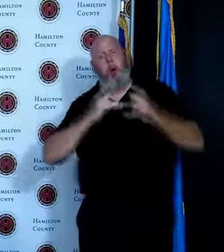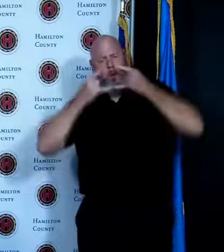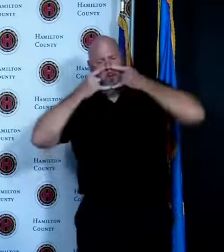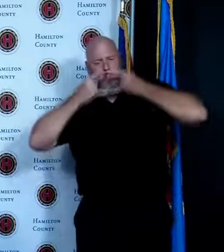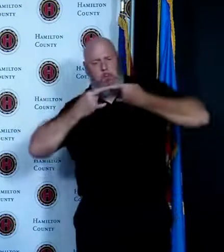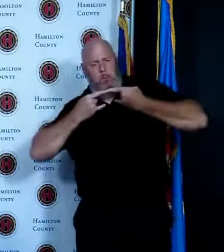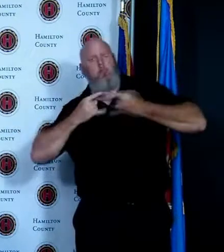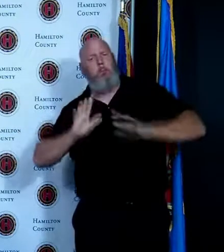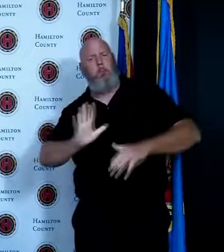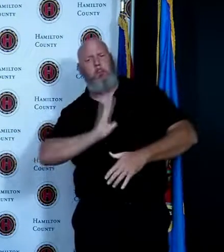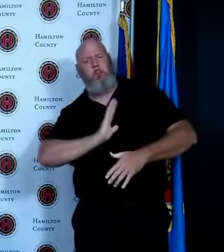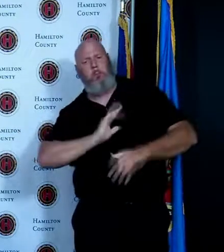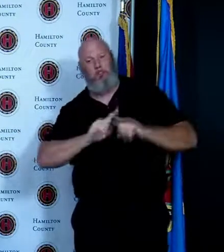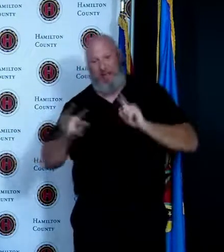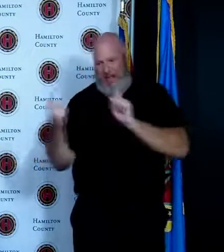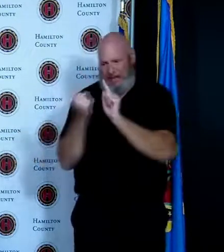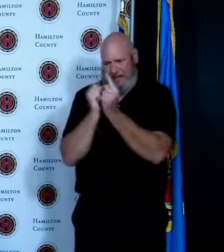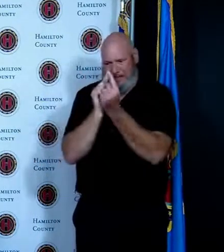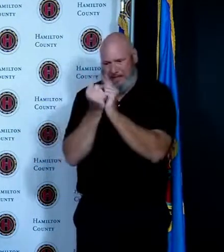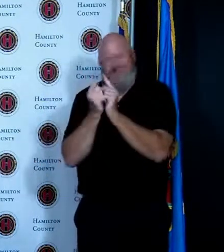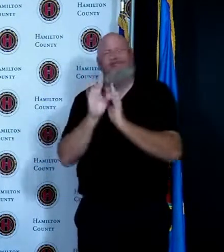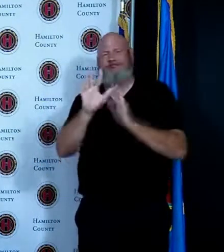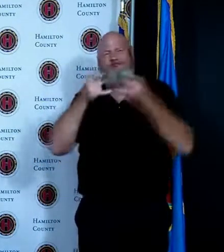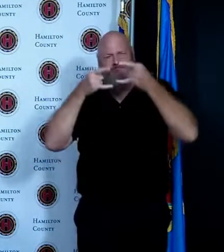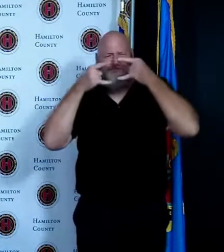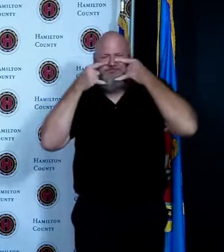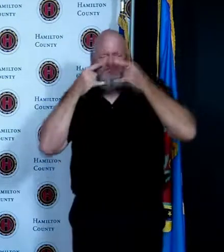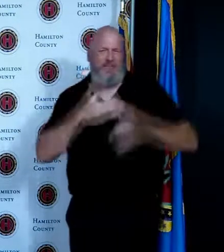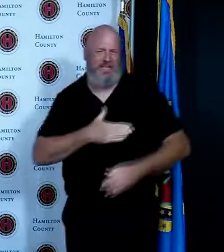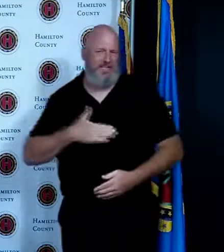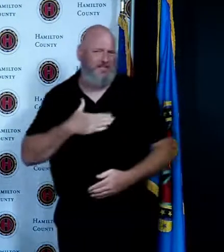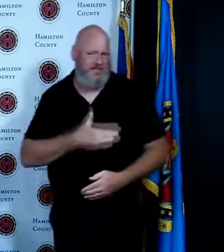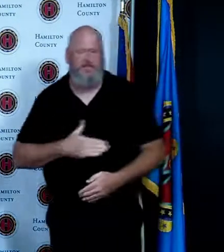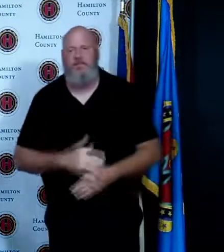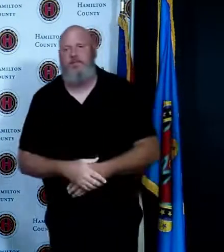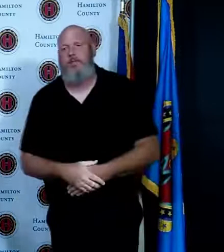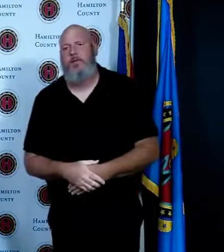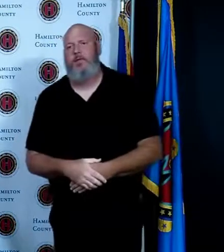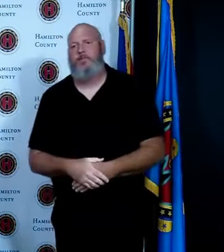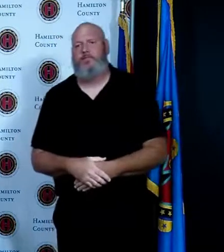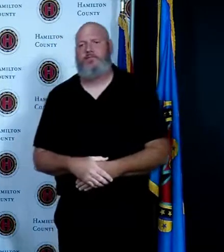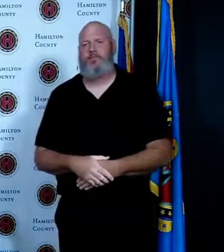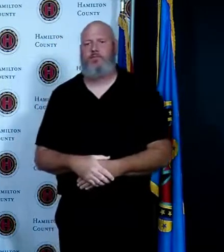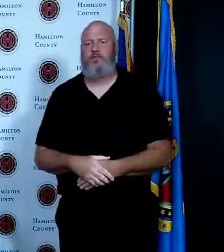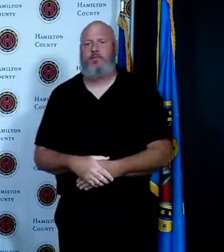Findlay Market or going to a street festival or going down to a ballgame or